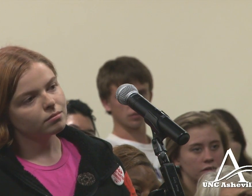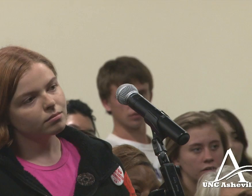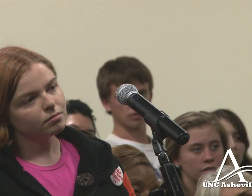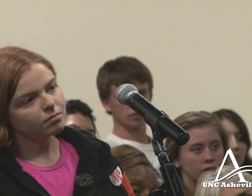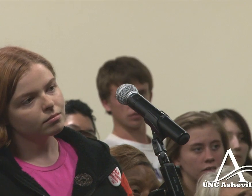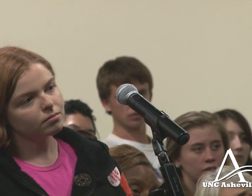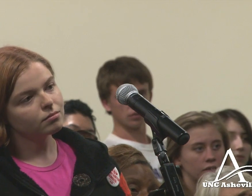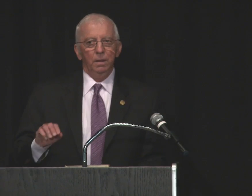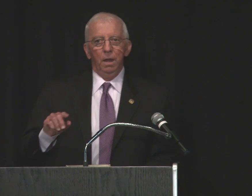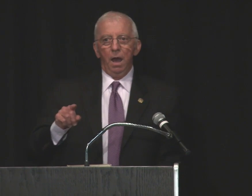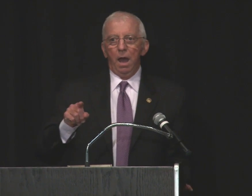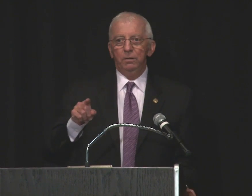Jordan: Well today I attended